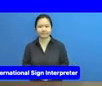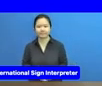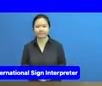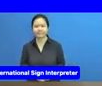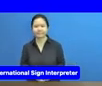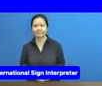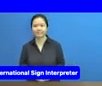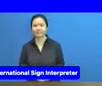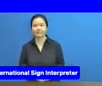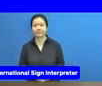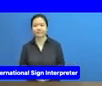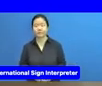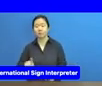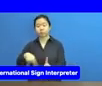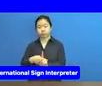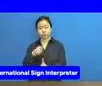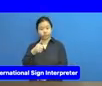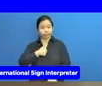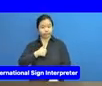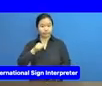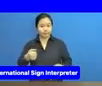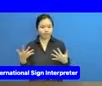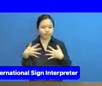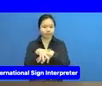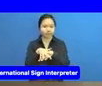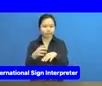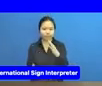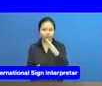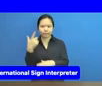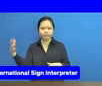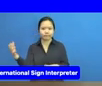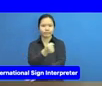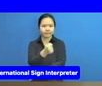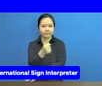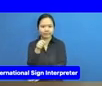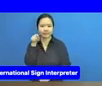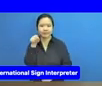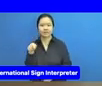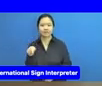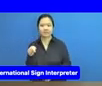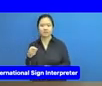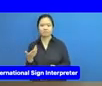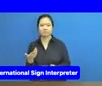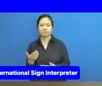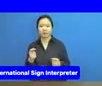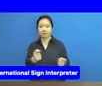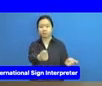The networks who are partners in Perform Europe will also be hosting over 20 targeted info sessions